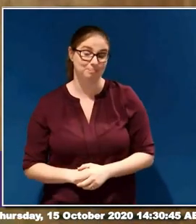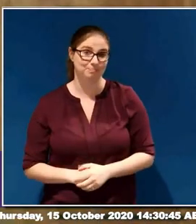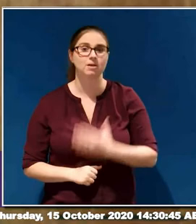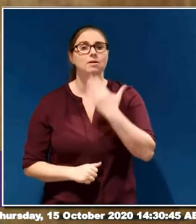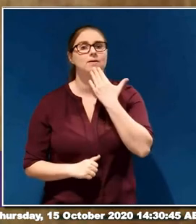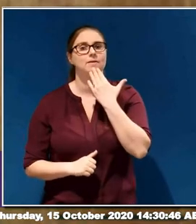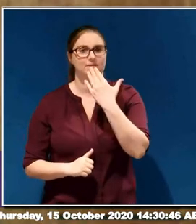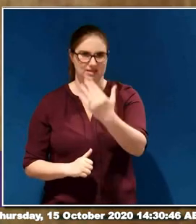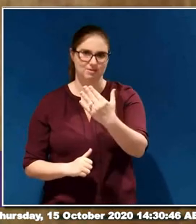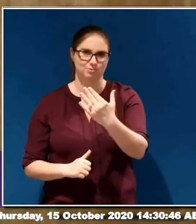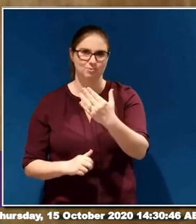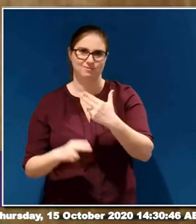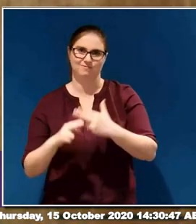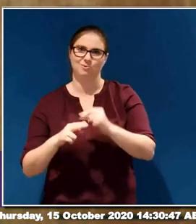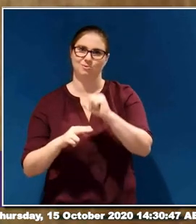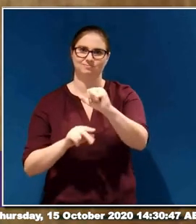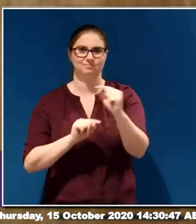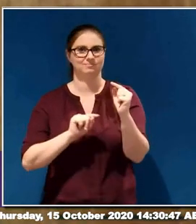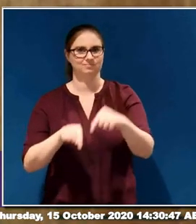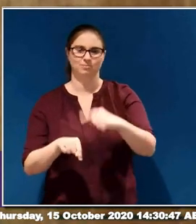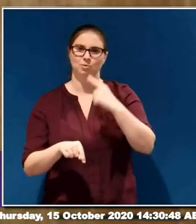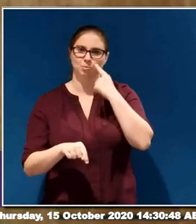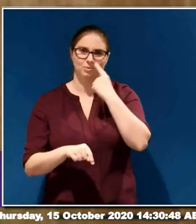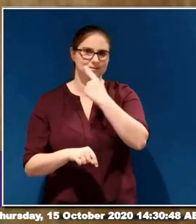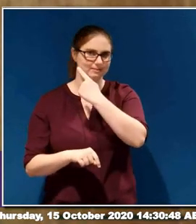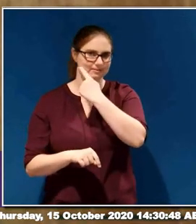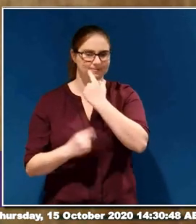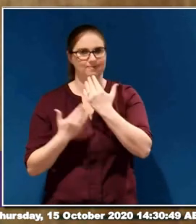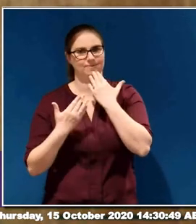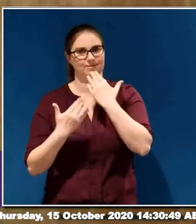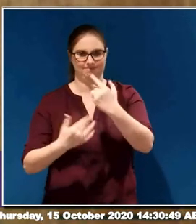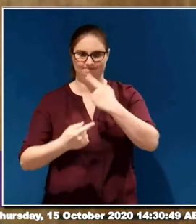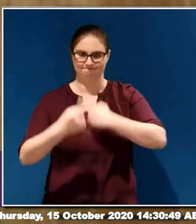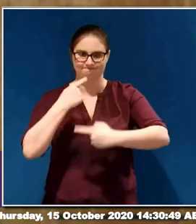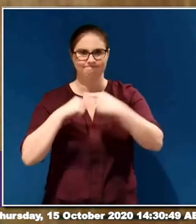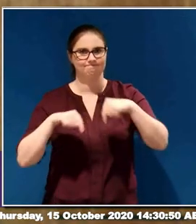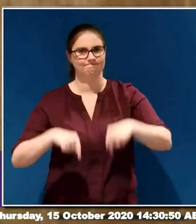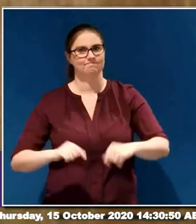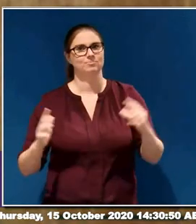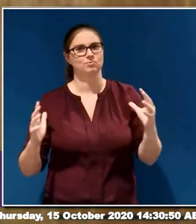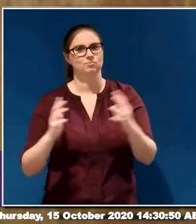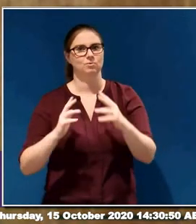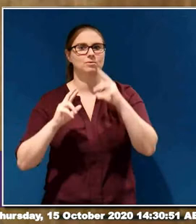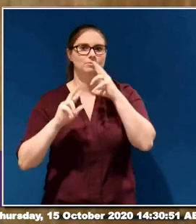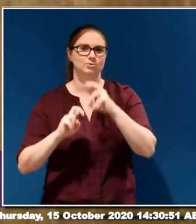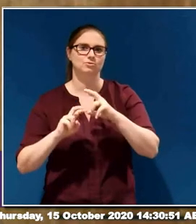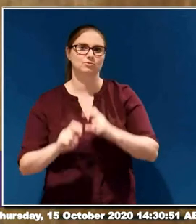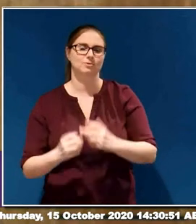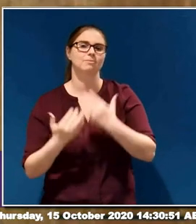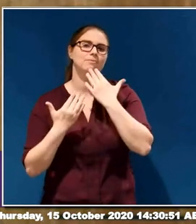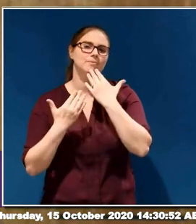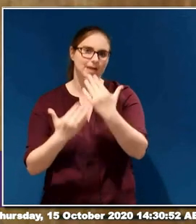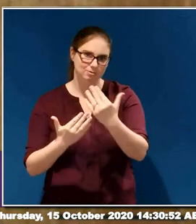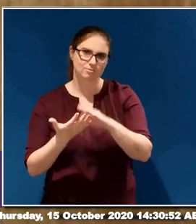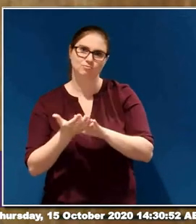and for giving evidence to the Royal Commission. We appreciate your assistance and appreciate the statement that you've provided to us. Thank you.